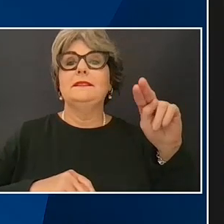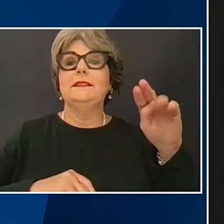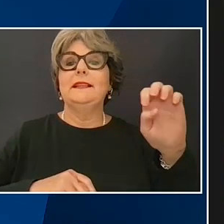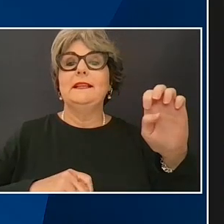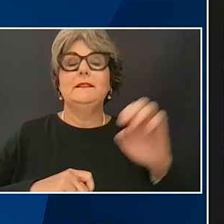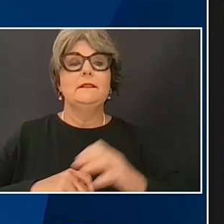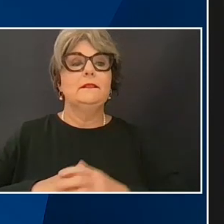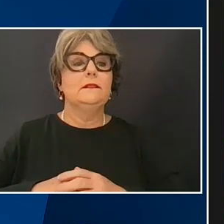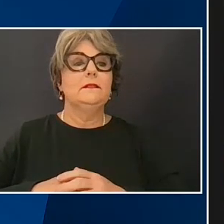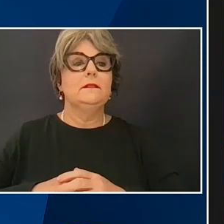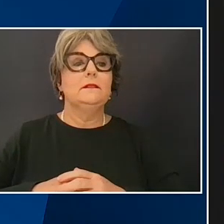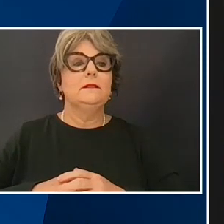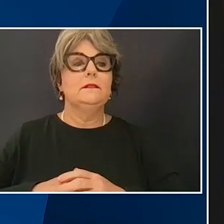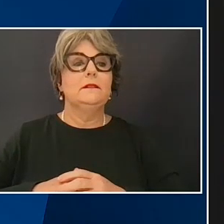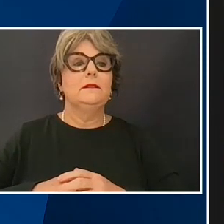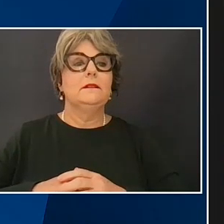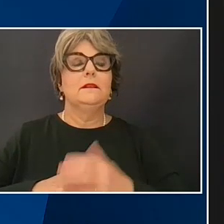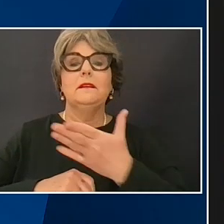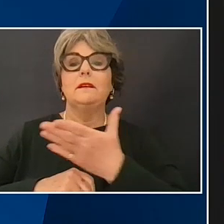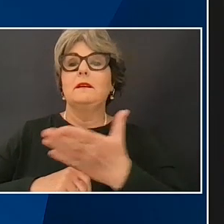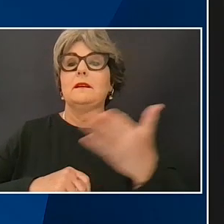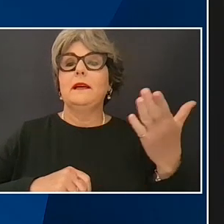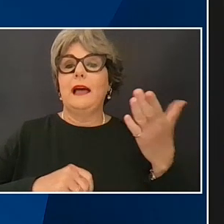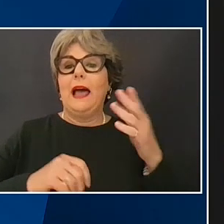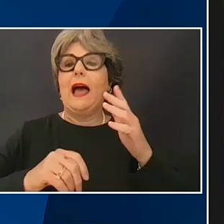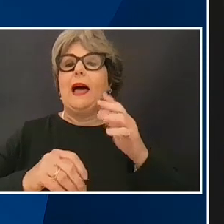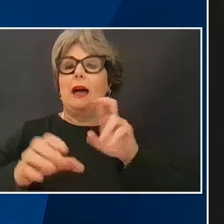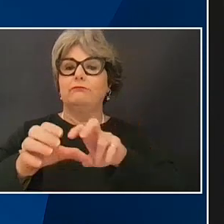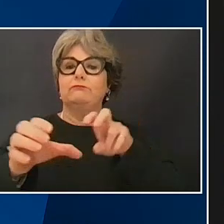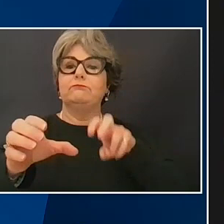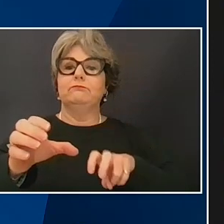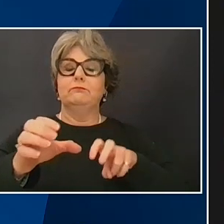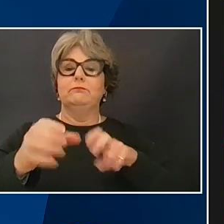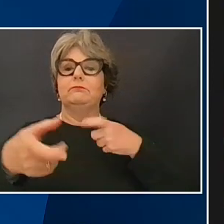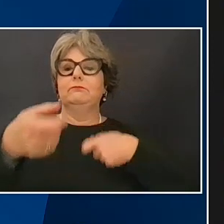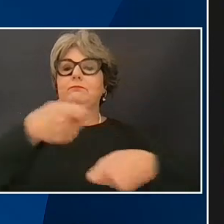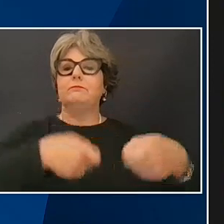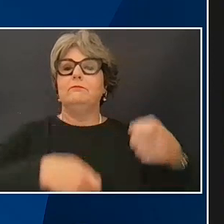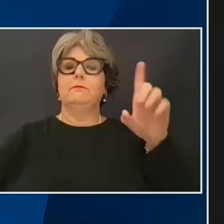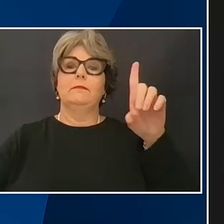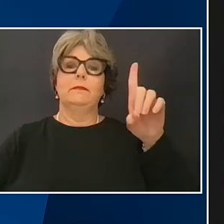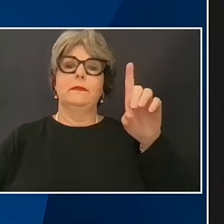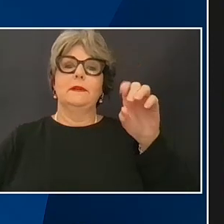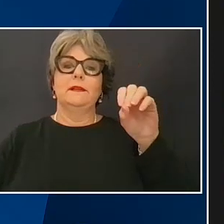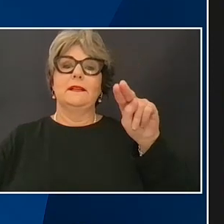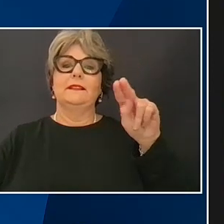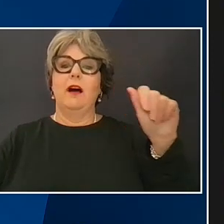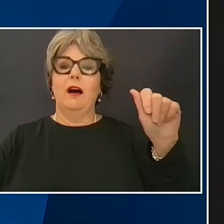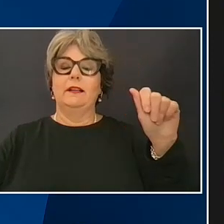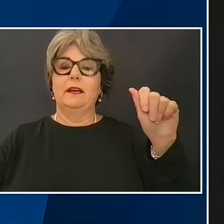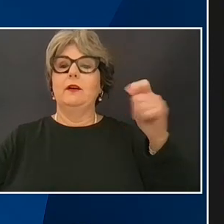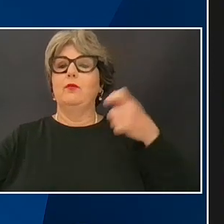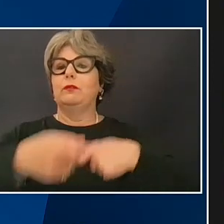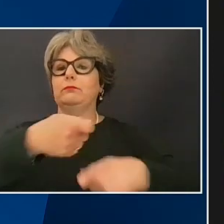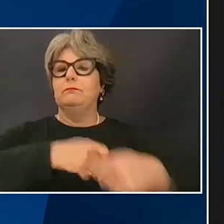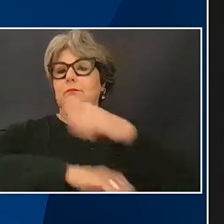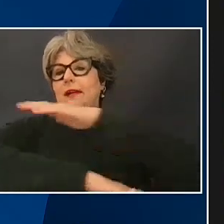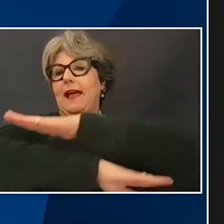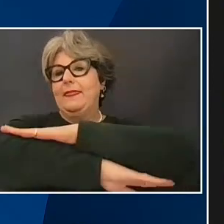I just wanted to let everybody know I'm going to be stepping back and my colleague, Donna Mangold will be now at the table or at the table, as we call it.